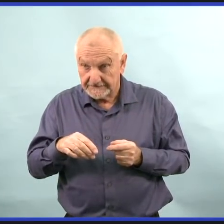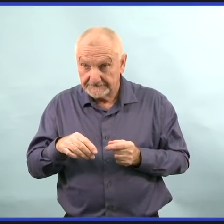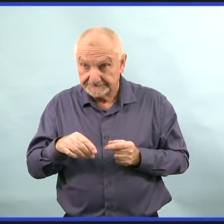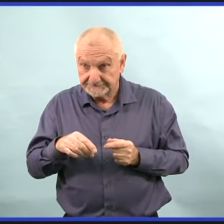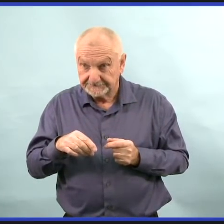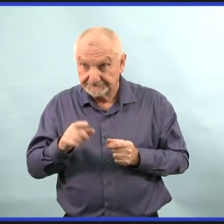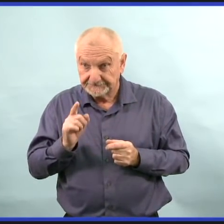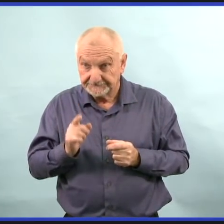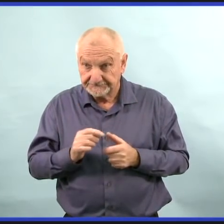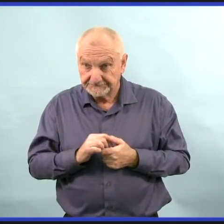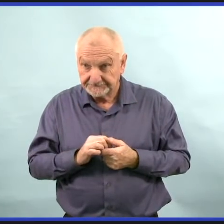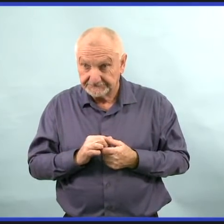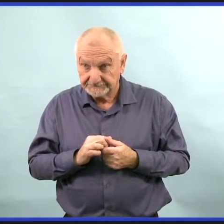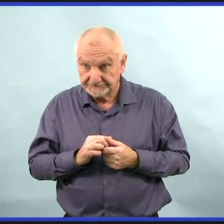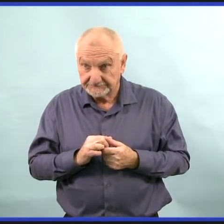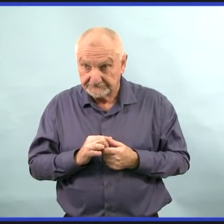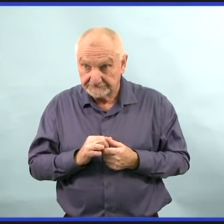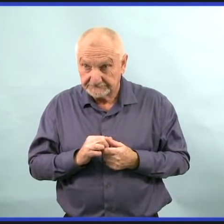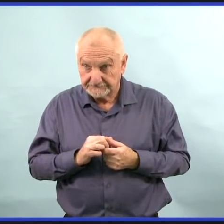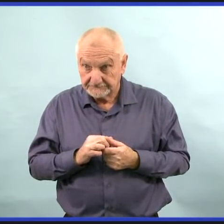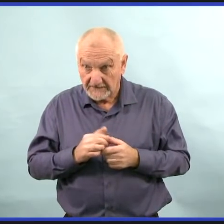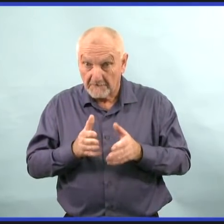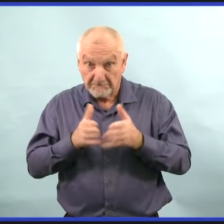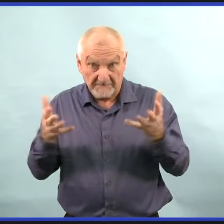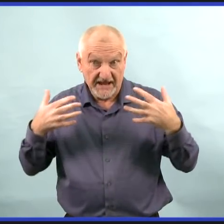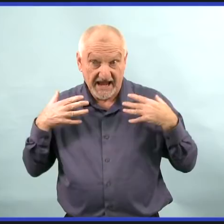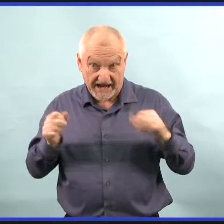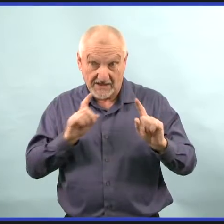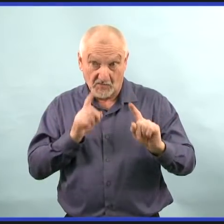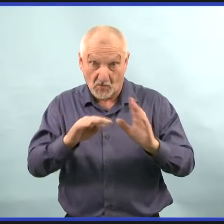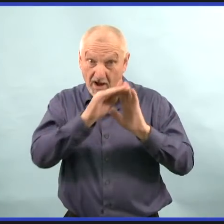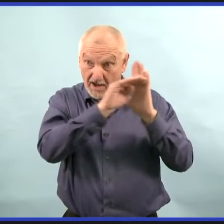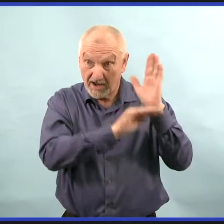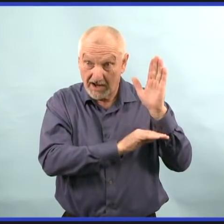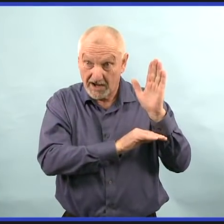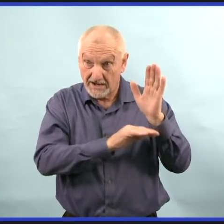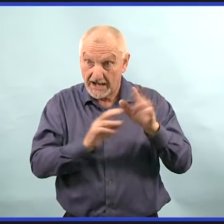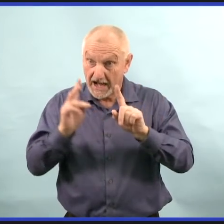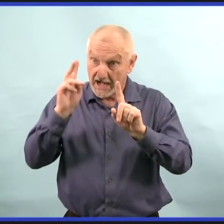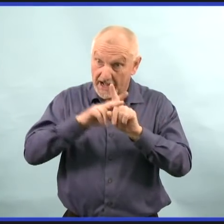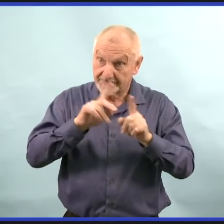a gym class so uh stu the vaccination a student wouldn't necessarily be banned or blocked from